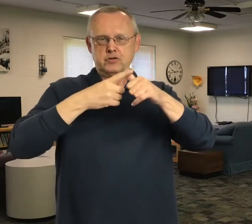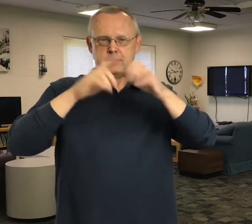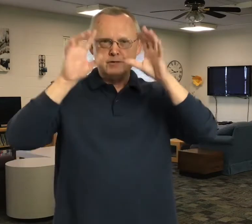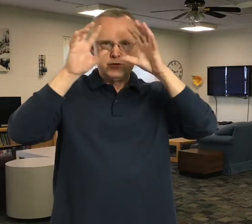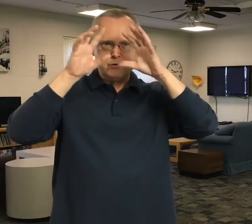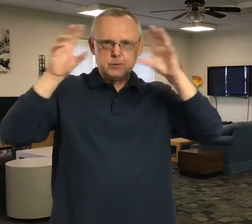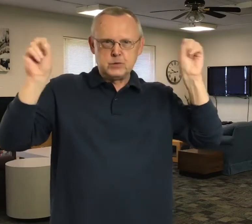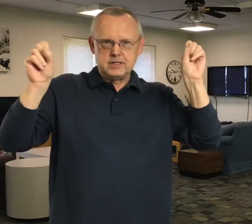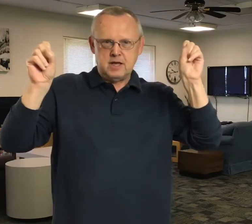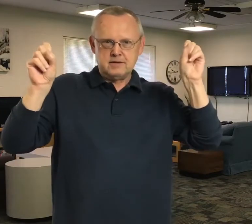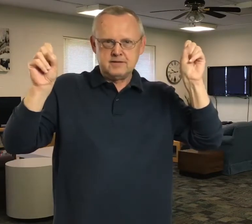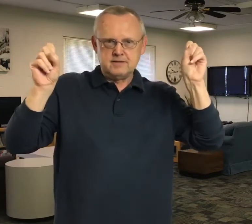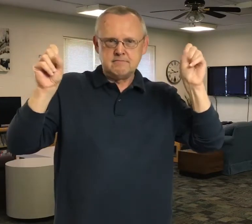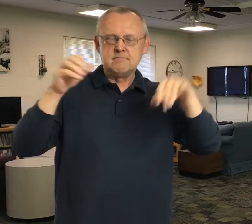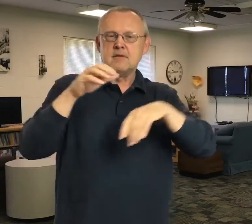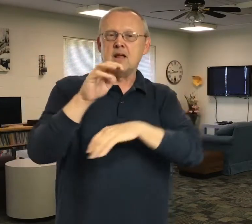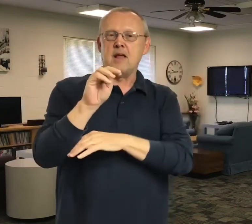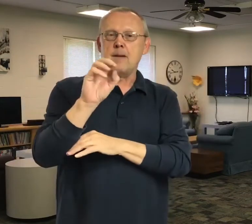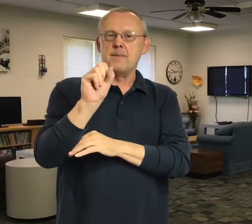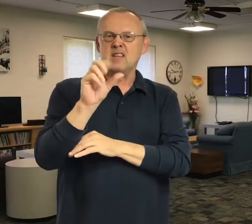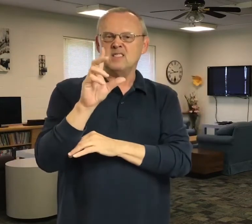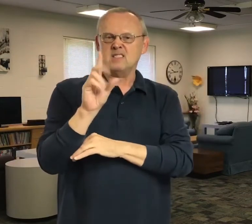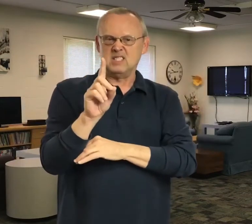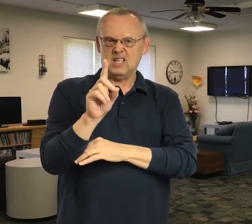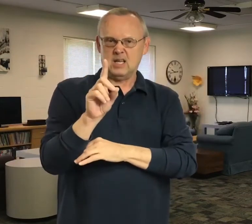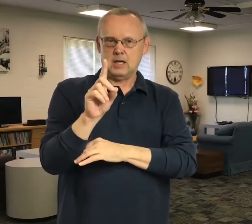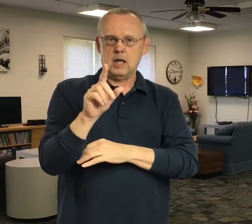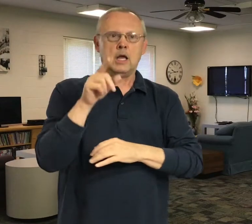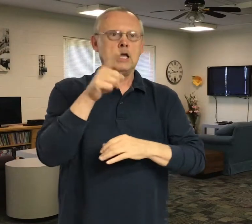MSD's first superintendent.